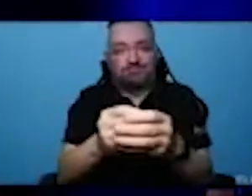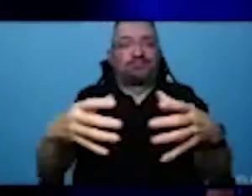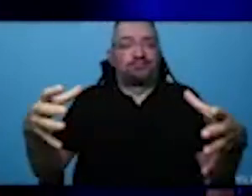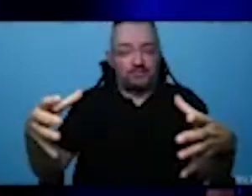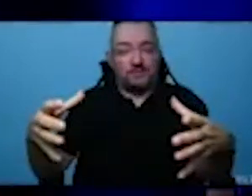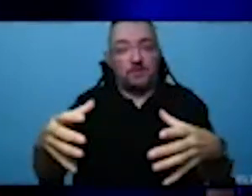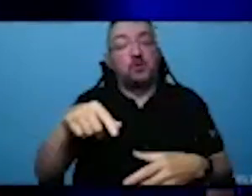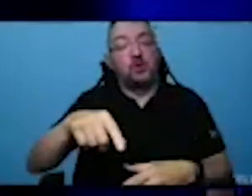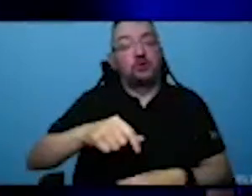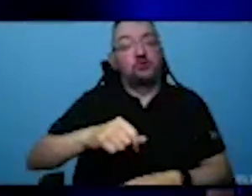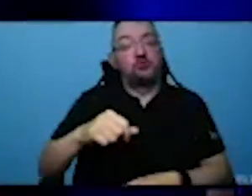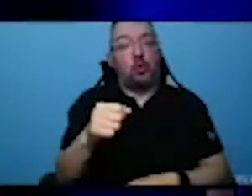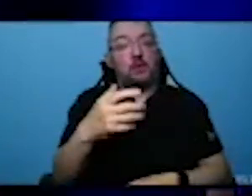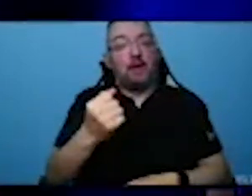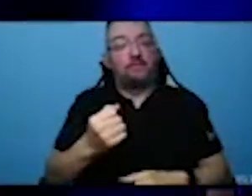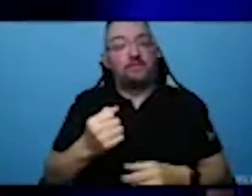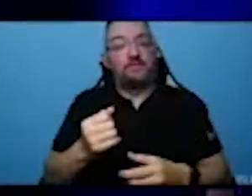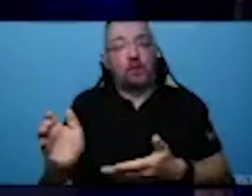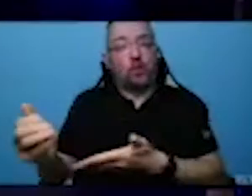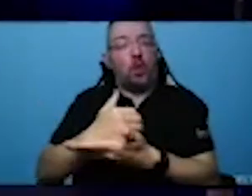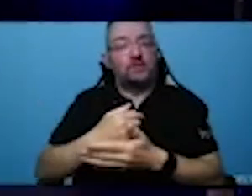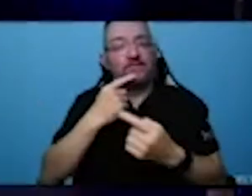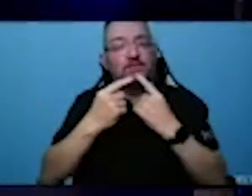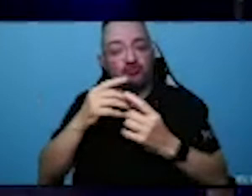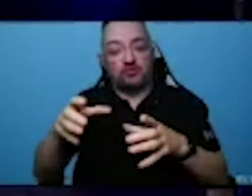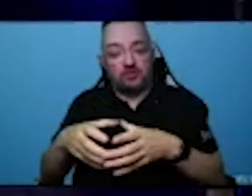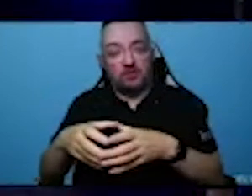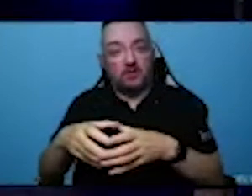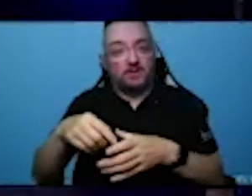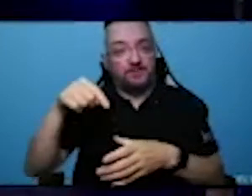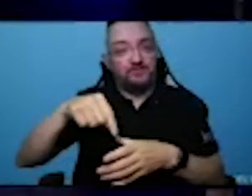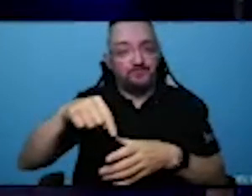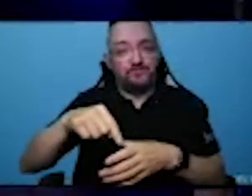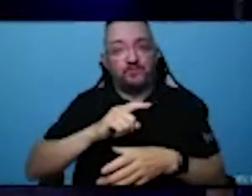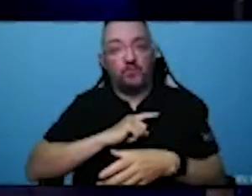one of the strongest in my view, because we have excellent examples of great work in inclusive services,